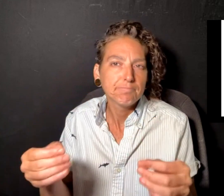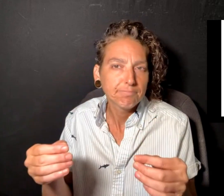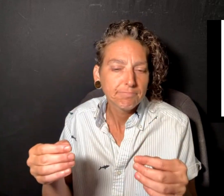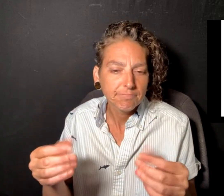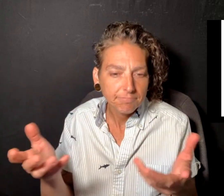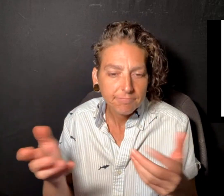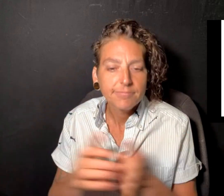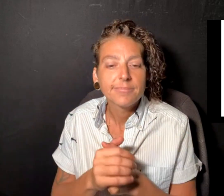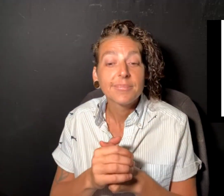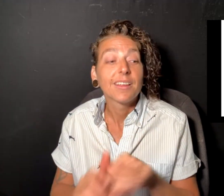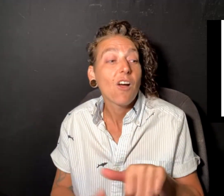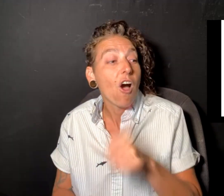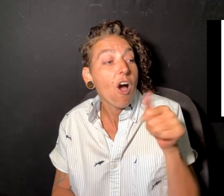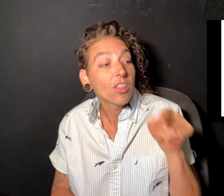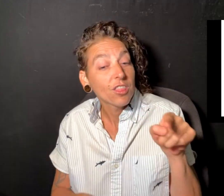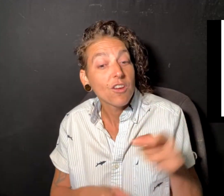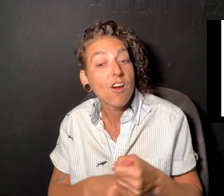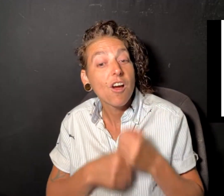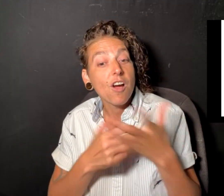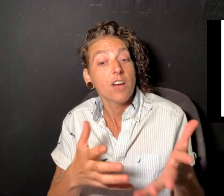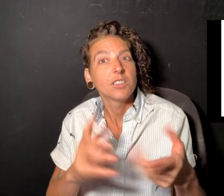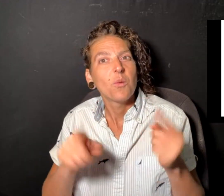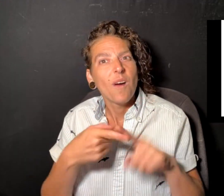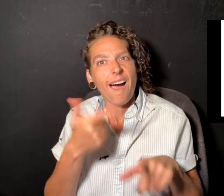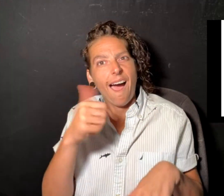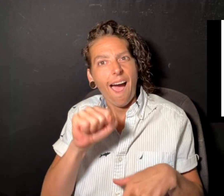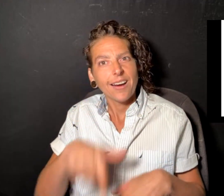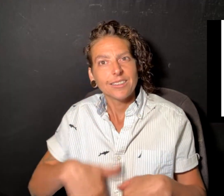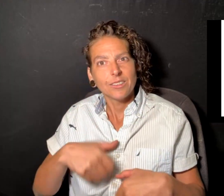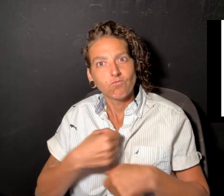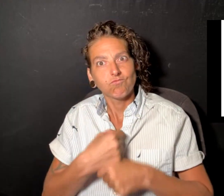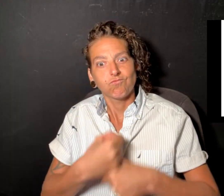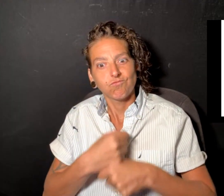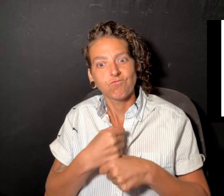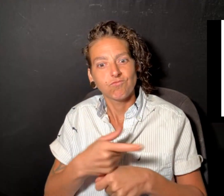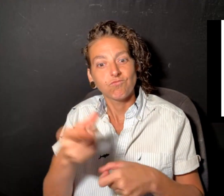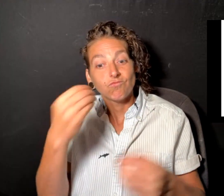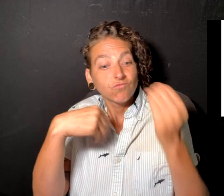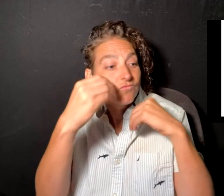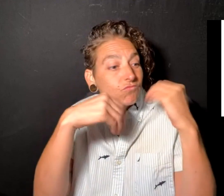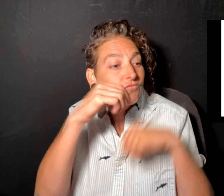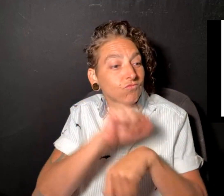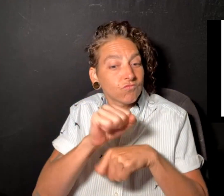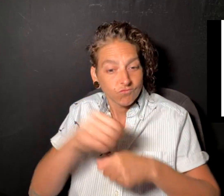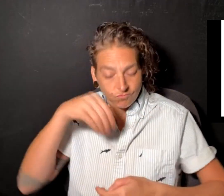The other is caused when gas is produced. As food works its way through your colon